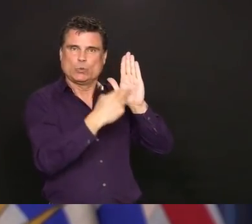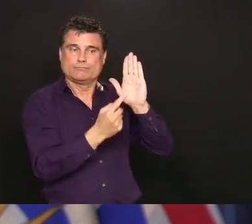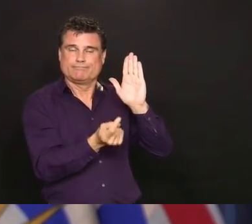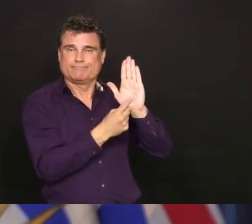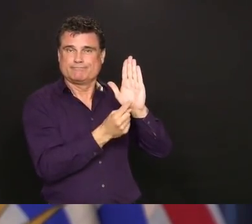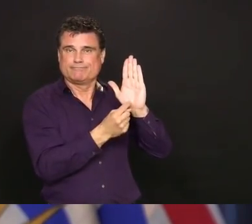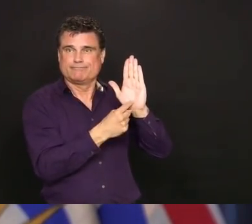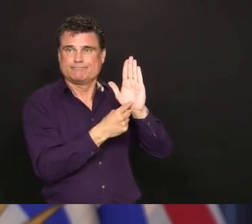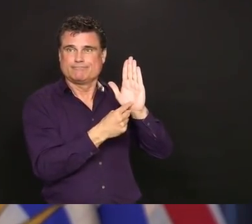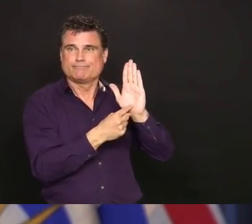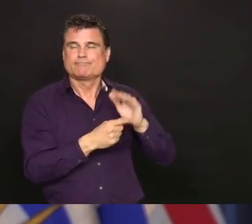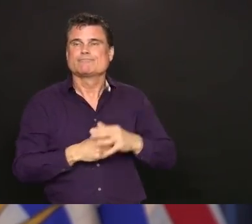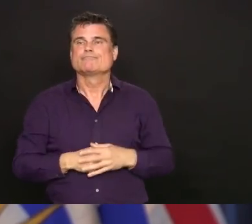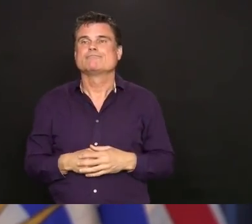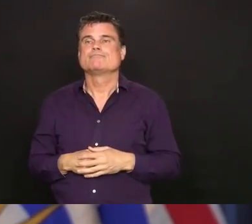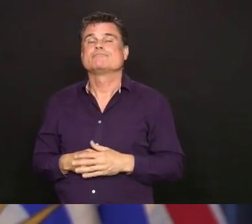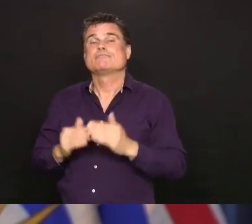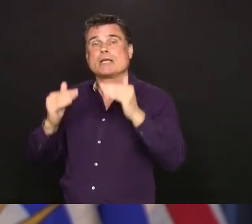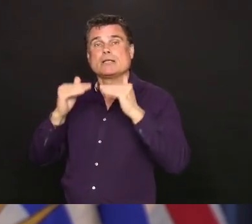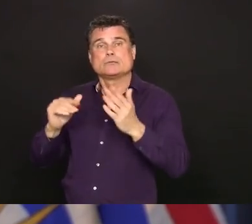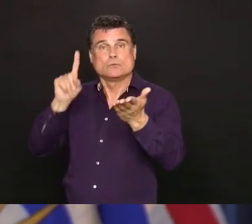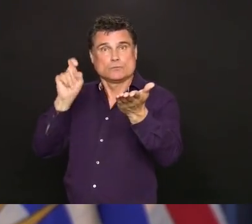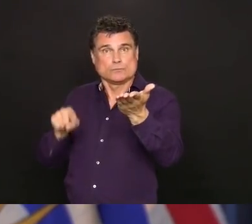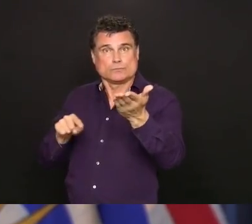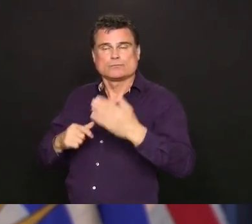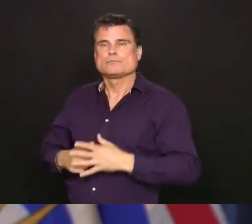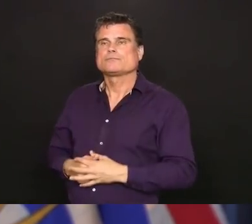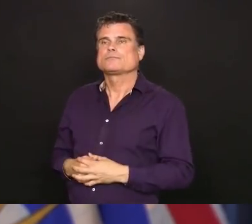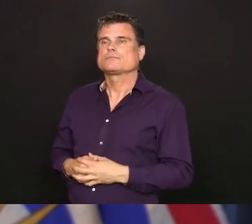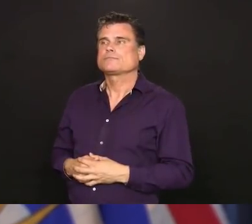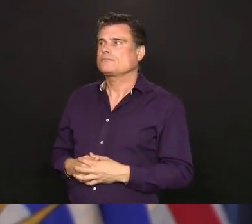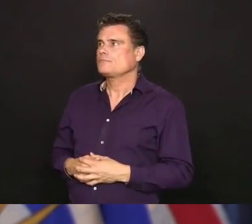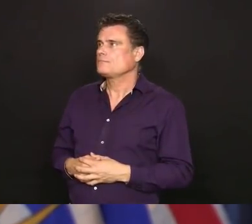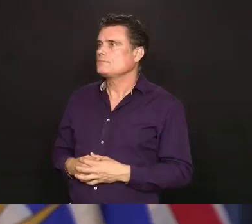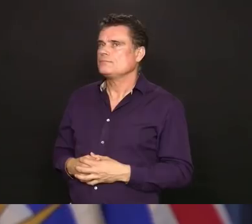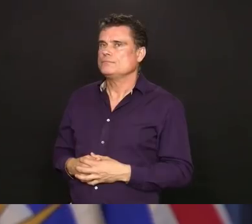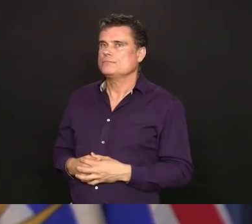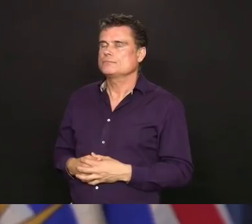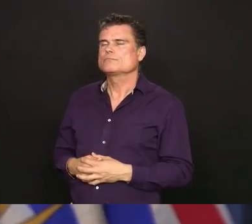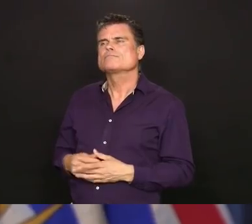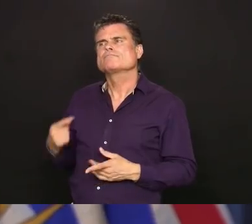I'm looking at this new normal and wondering what advice you have for team sports